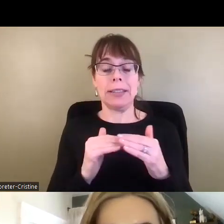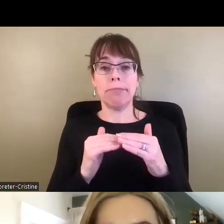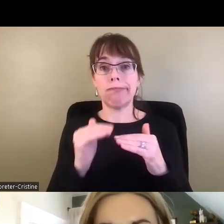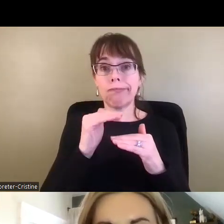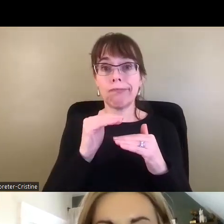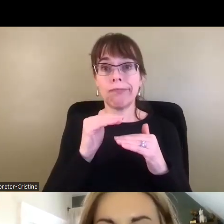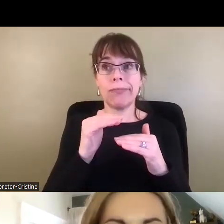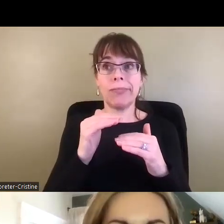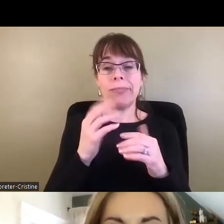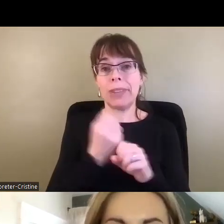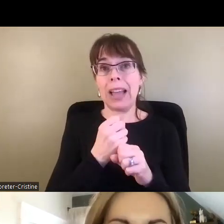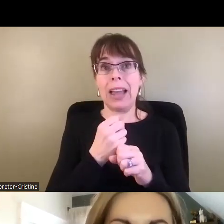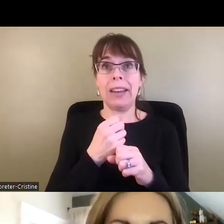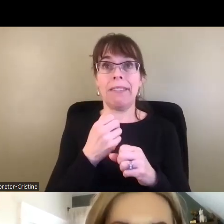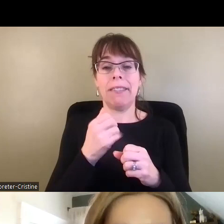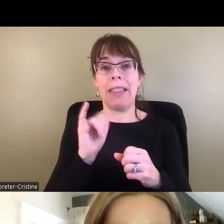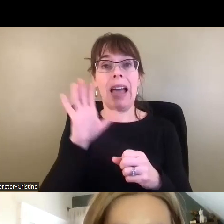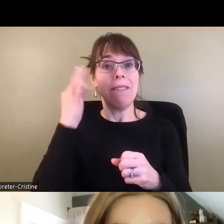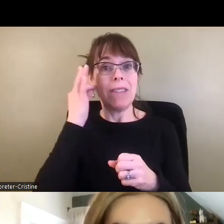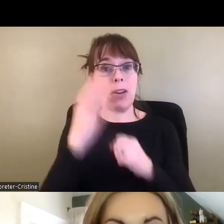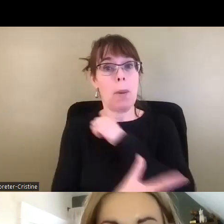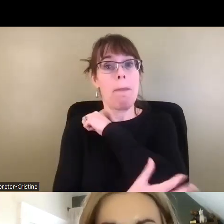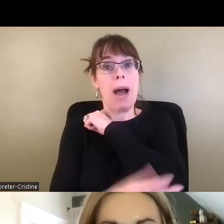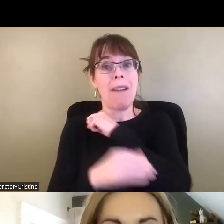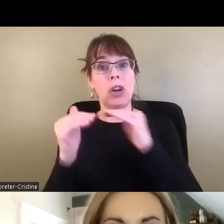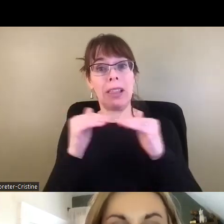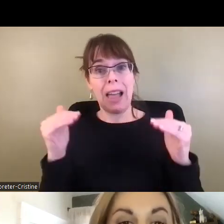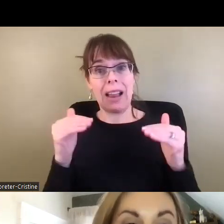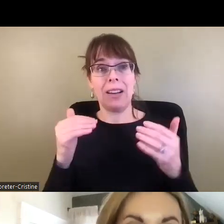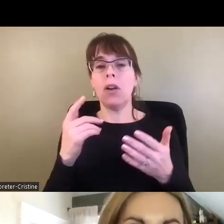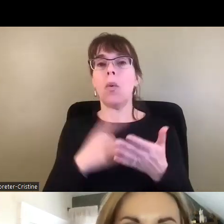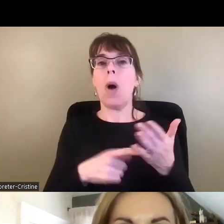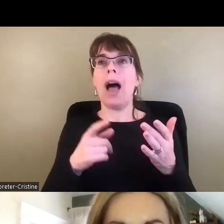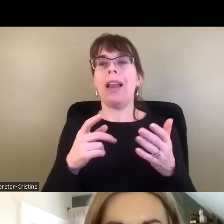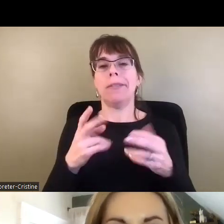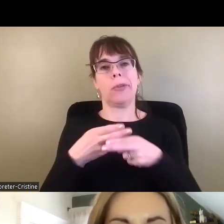receive sort of the that Federal poverty equation on what determines low income versus not.